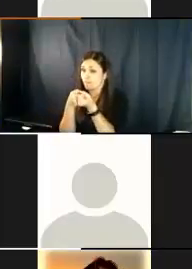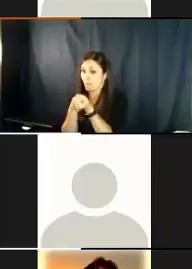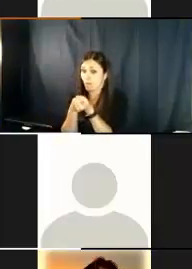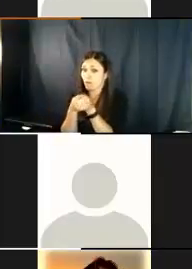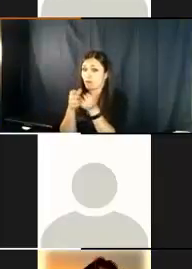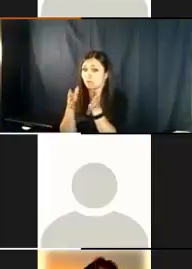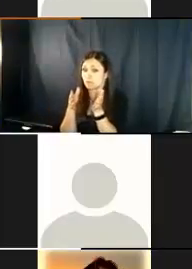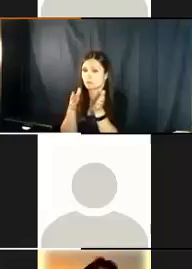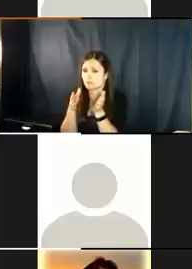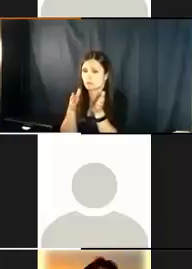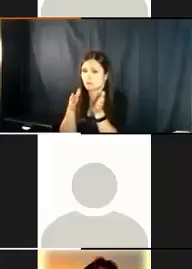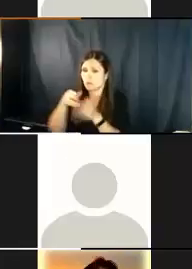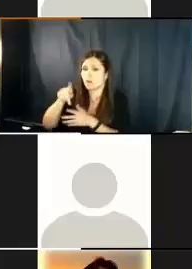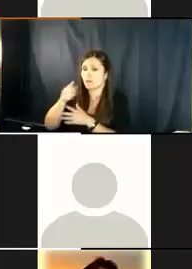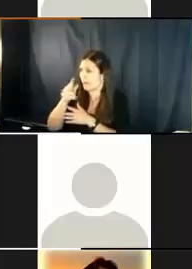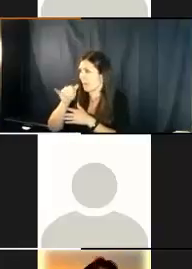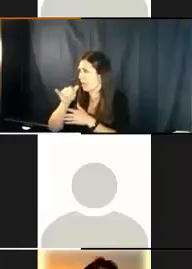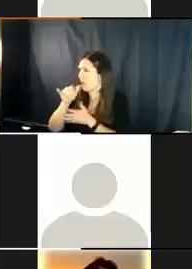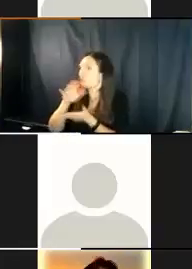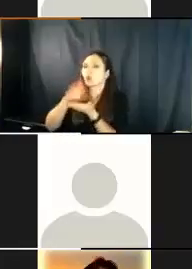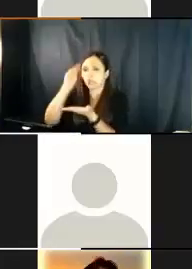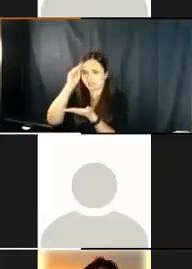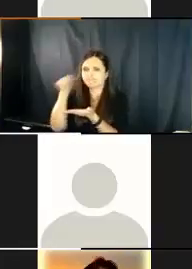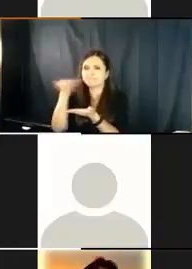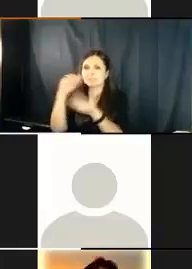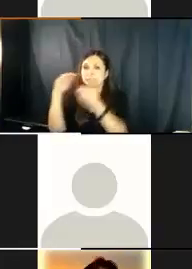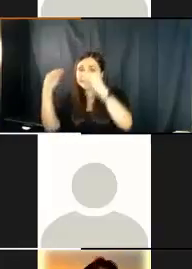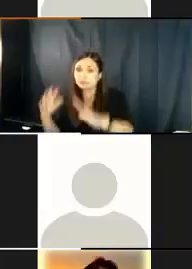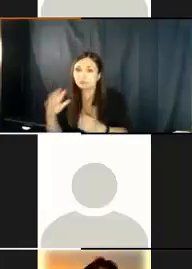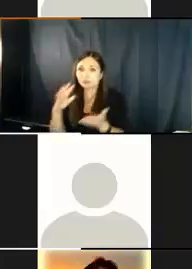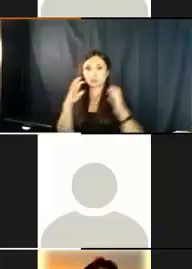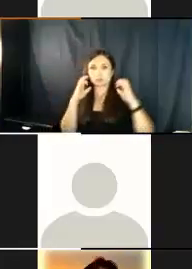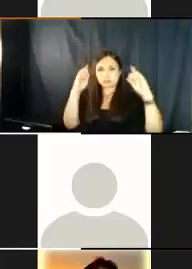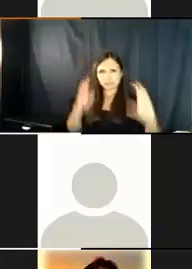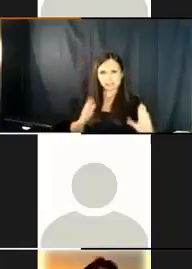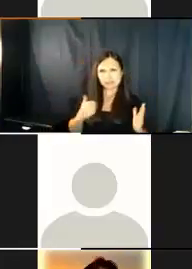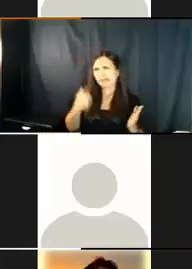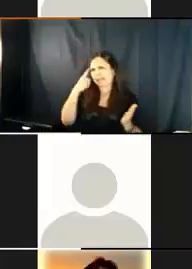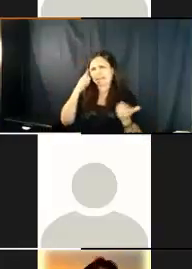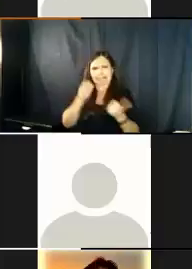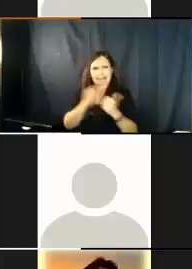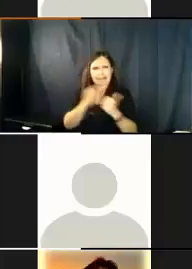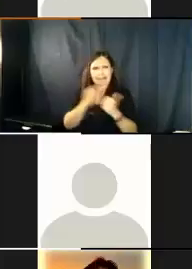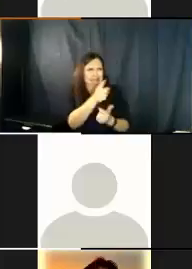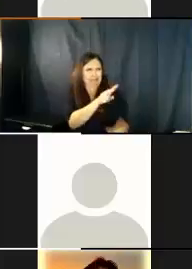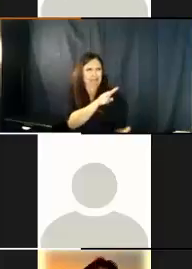So I know we all as teachers and educators how does this apply to me? How am I going to use this in the real world?